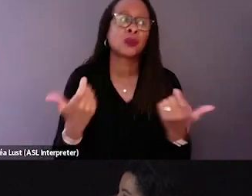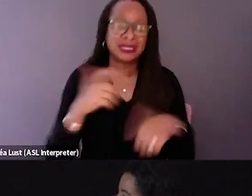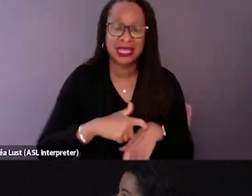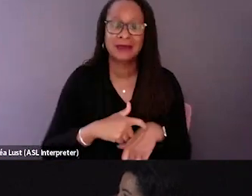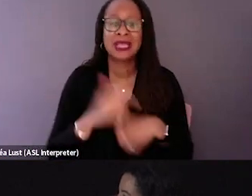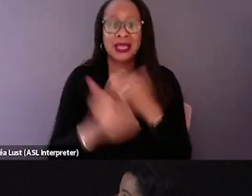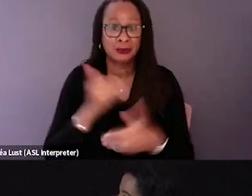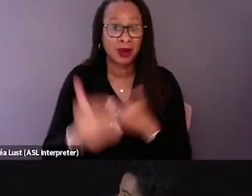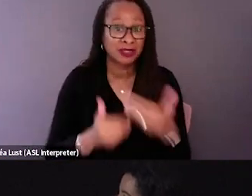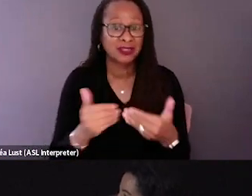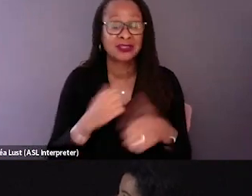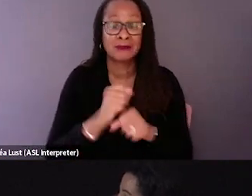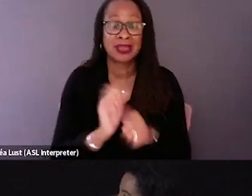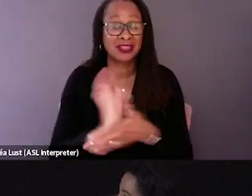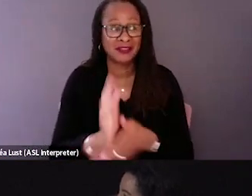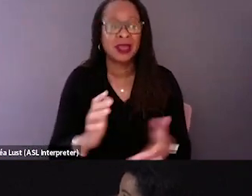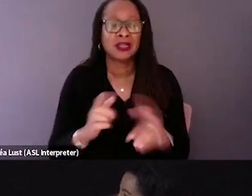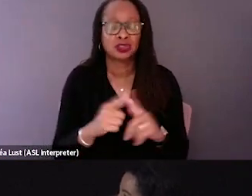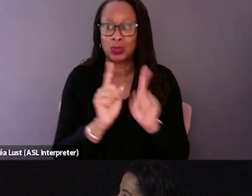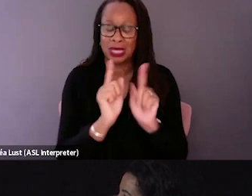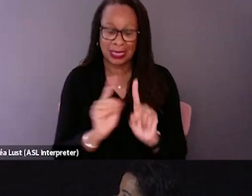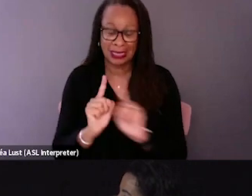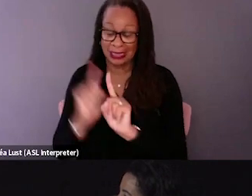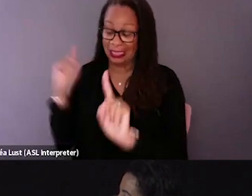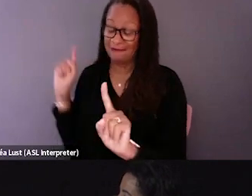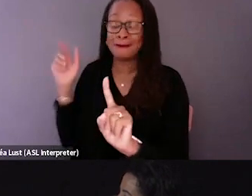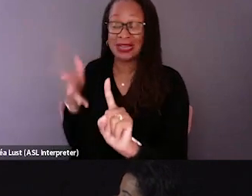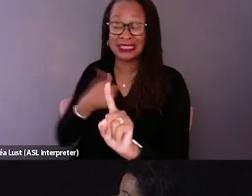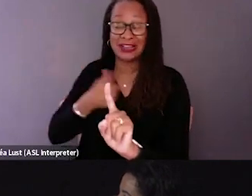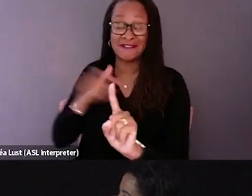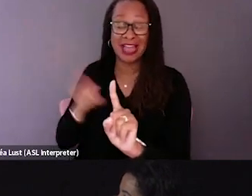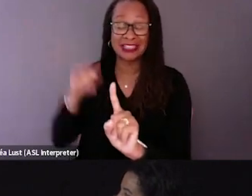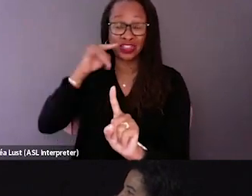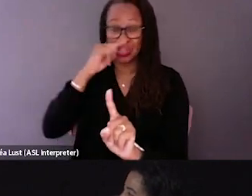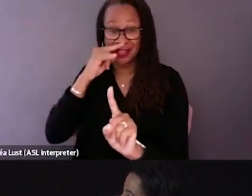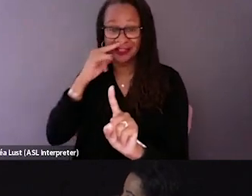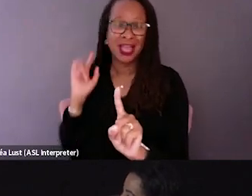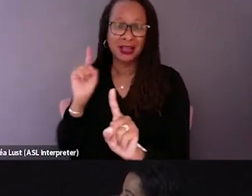to be able to move away from it and to be able to think about the books in terms of their place and the narrative and the story